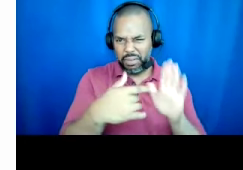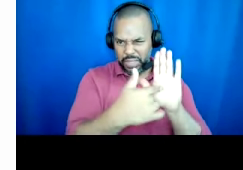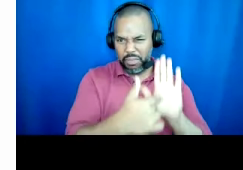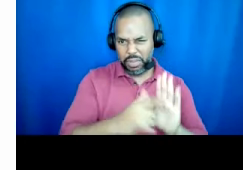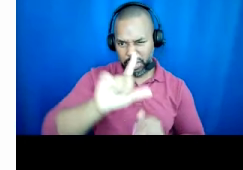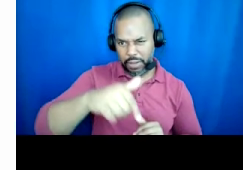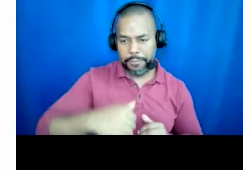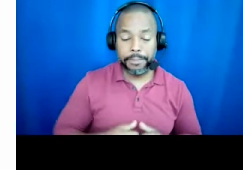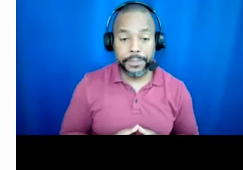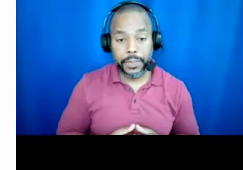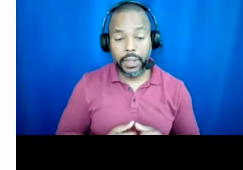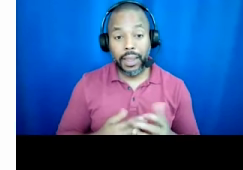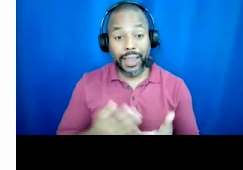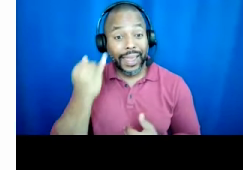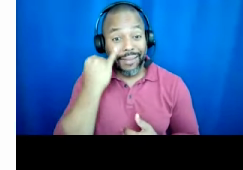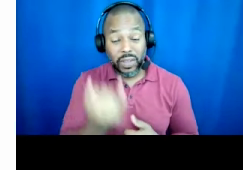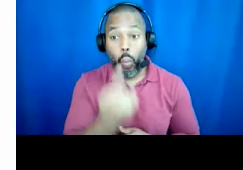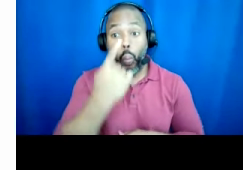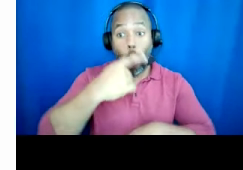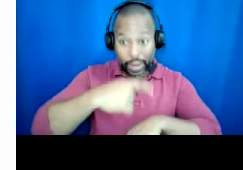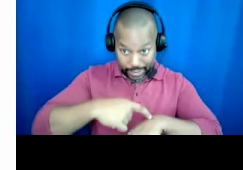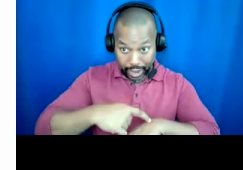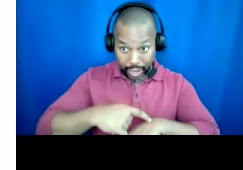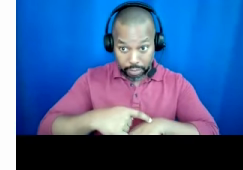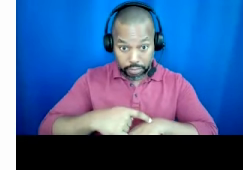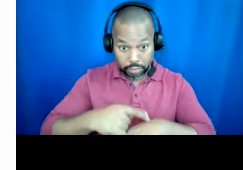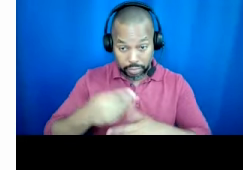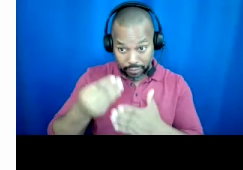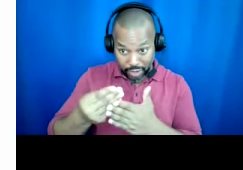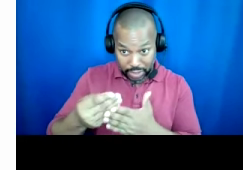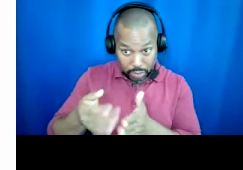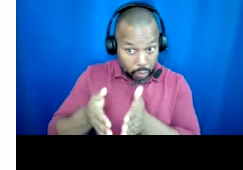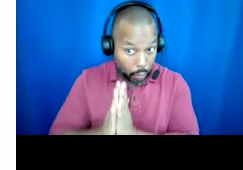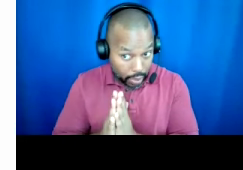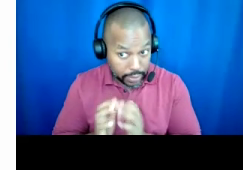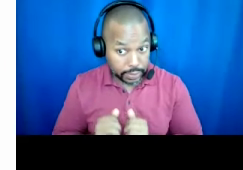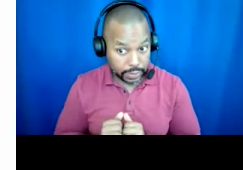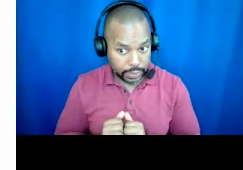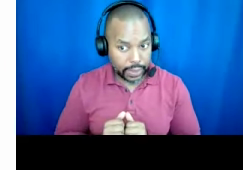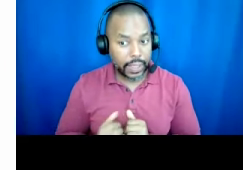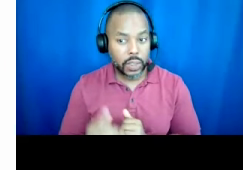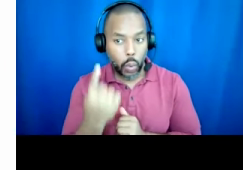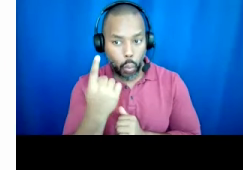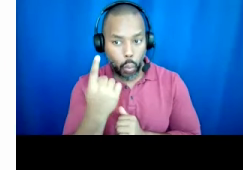If it's a one time funding request, that would be one level of consideration.